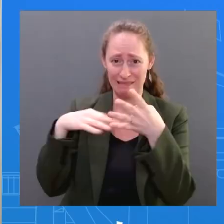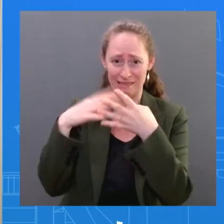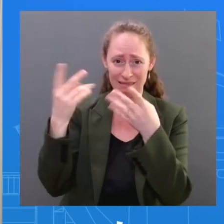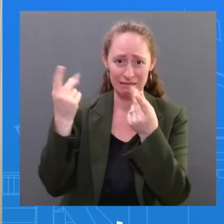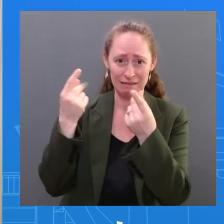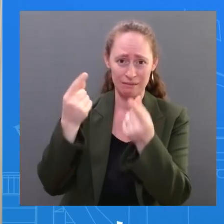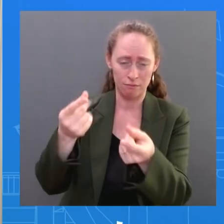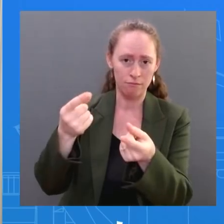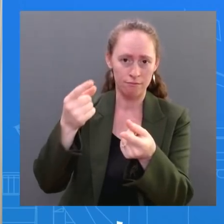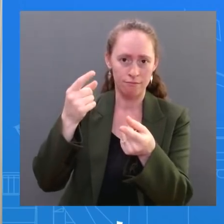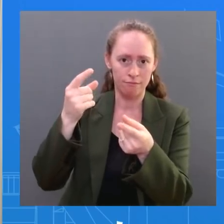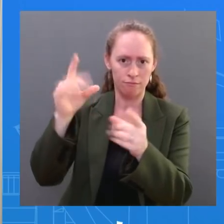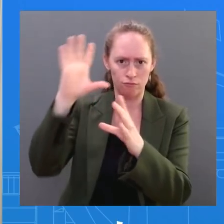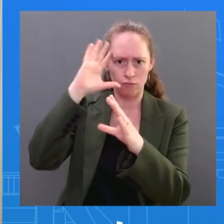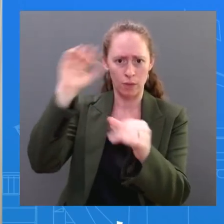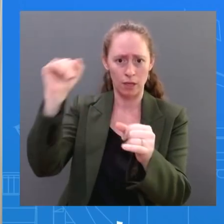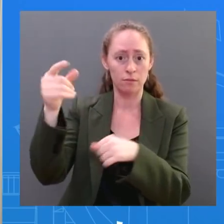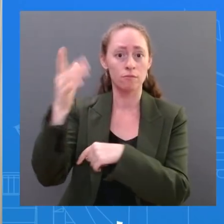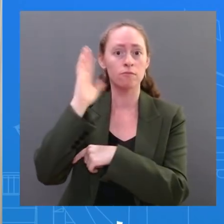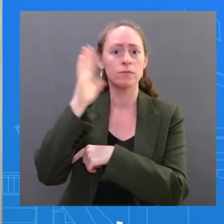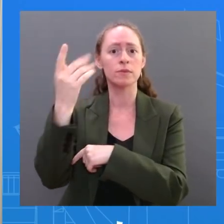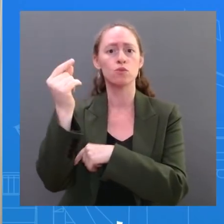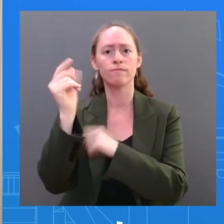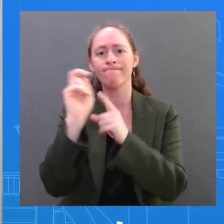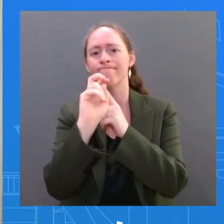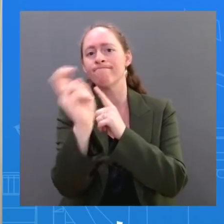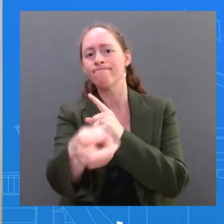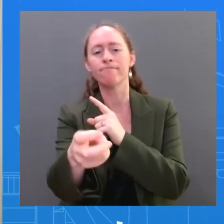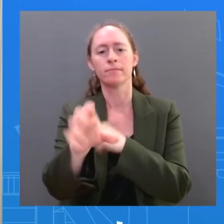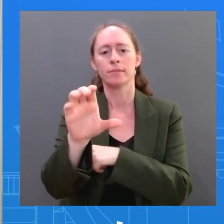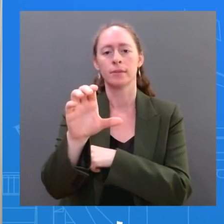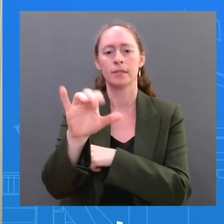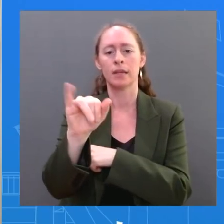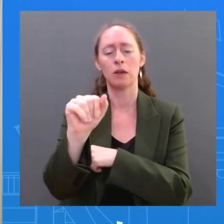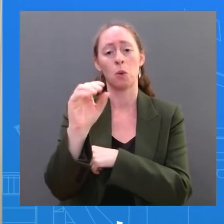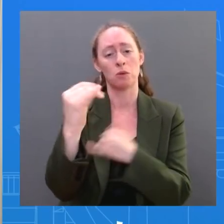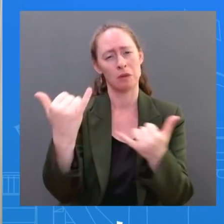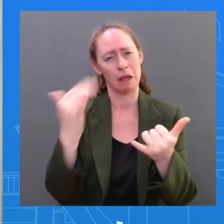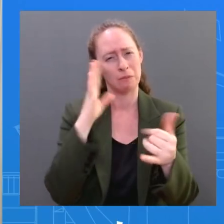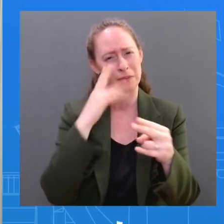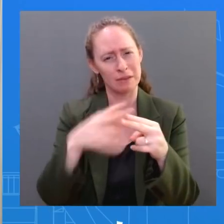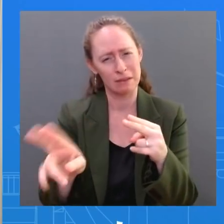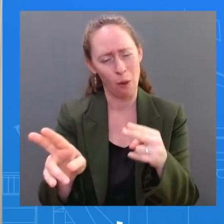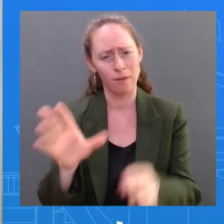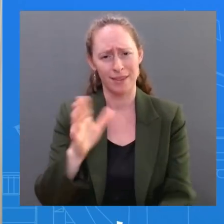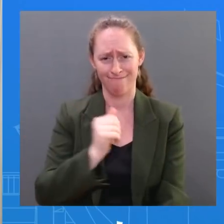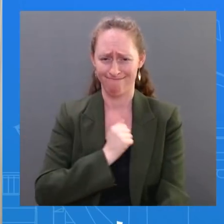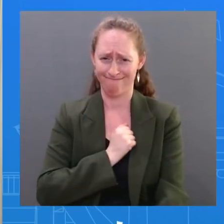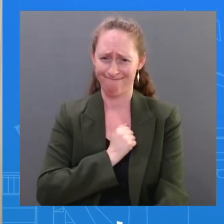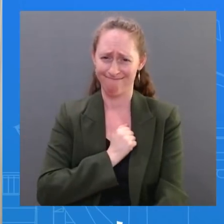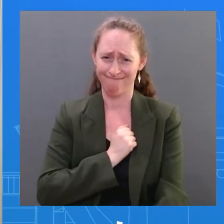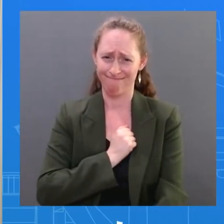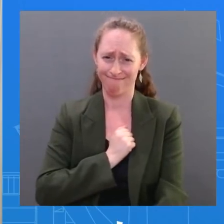so apologies at the top. But again, we wanted to make sure you guys all had an opportunity to ask your questions.